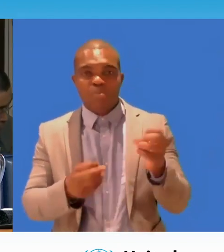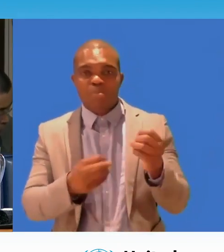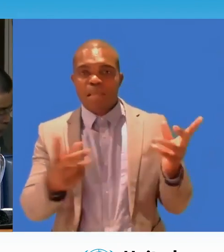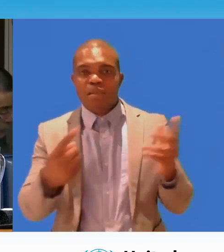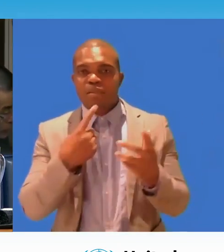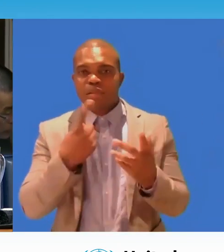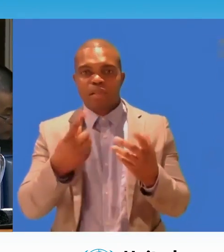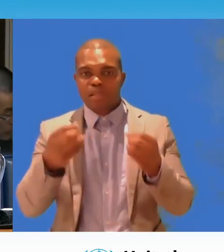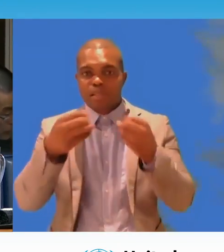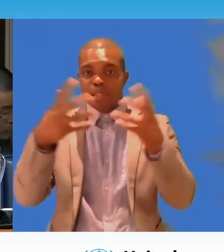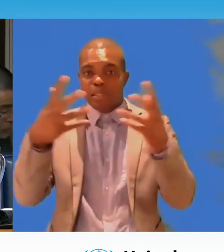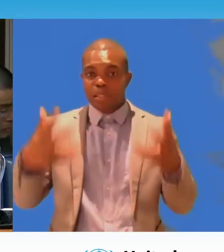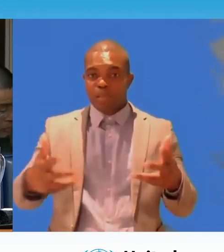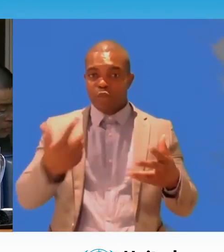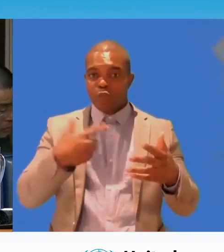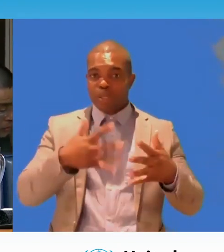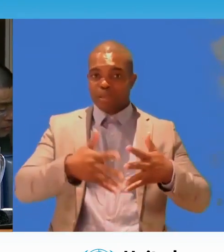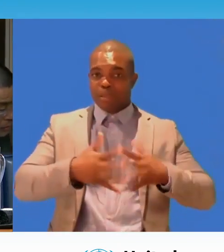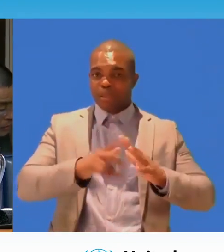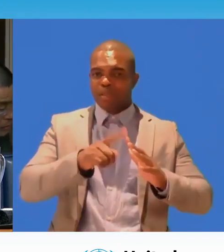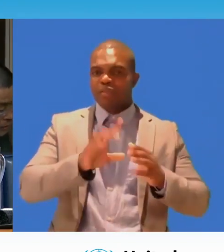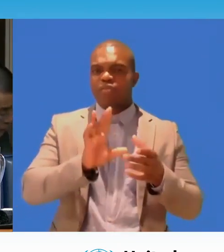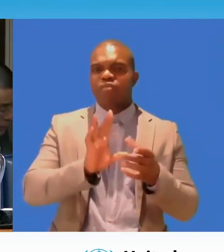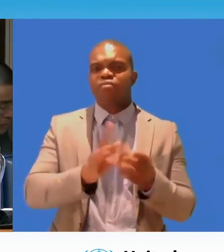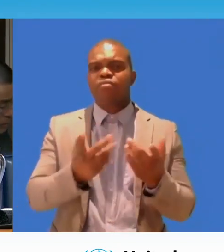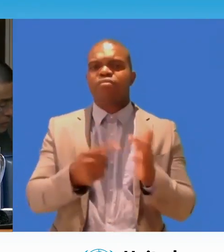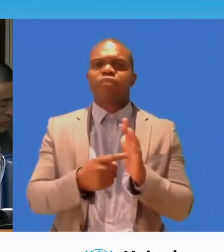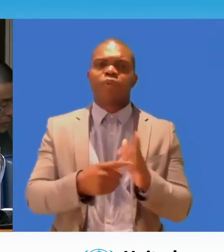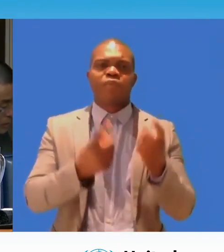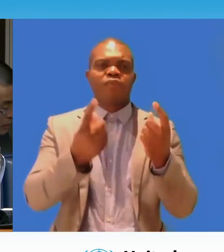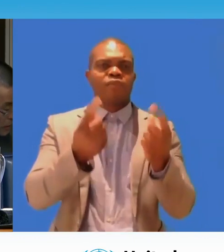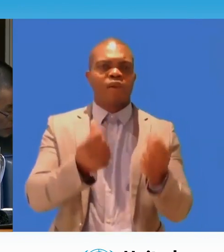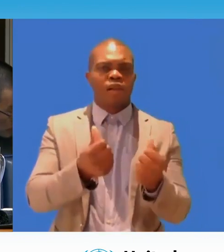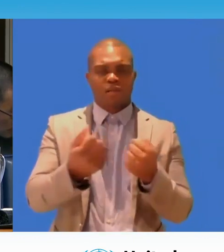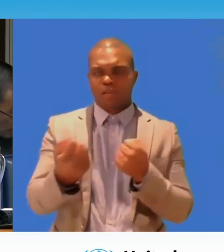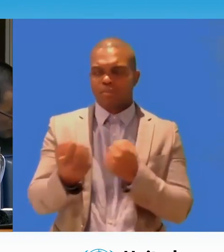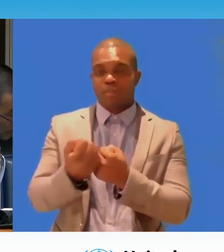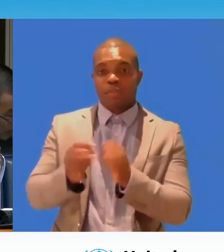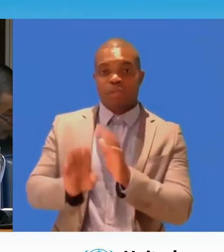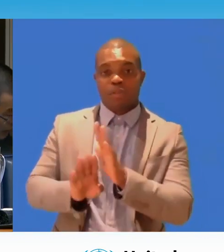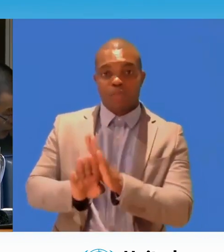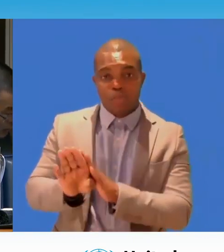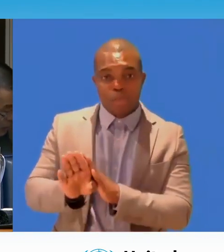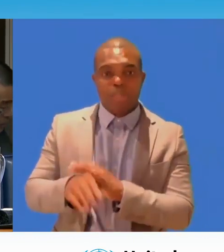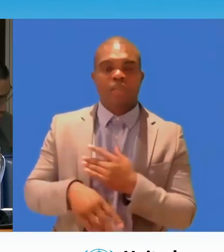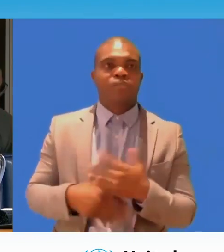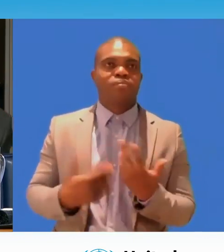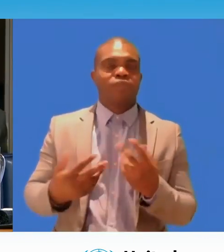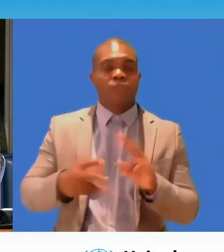no longer fit for purpose on overall and reinvigoration of international cooperation